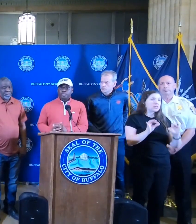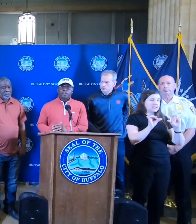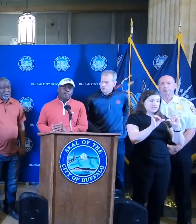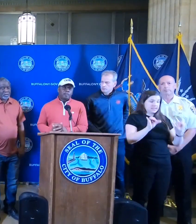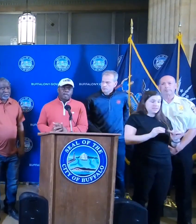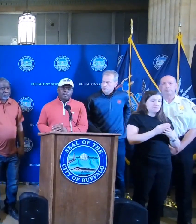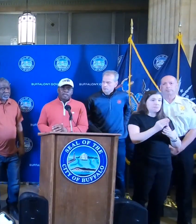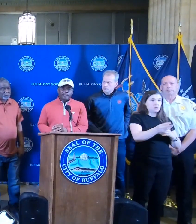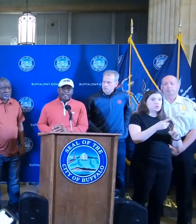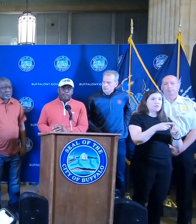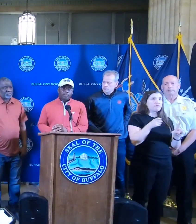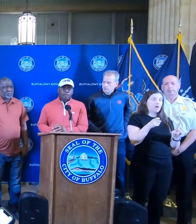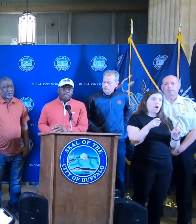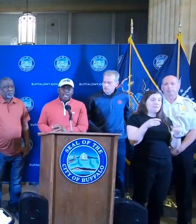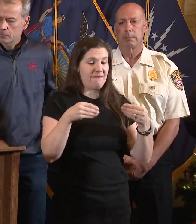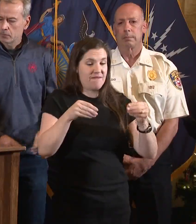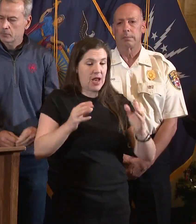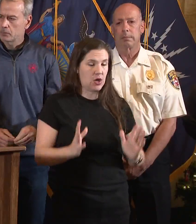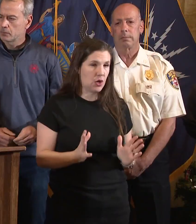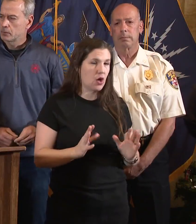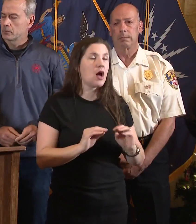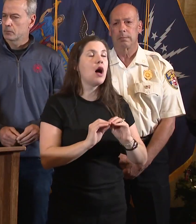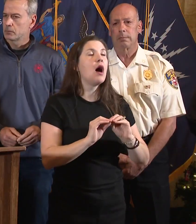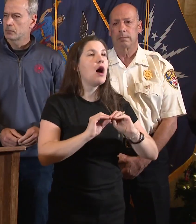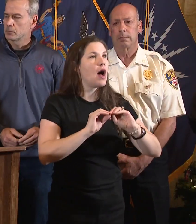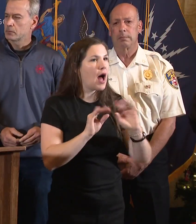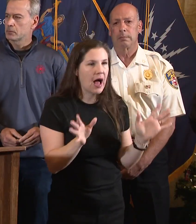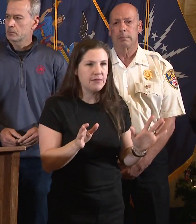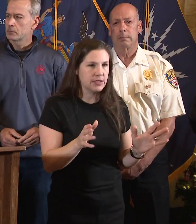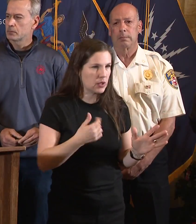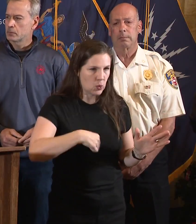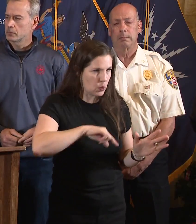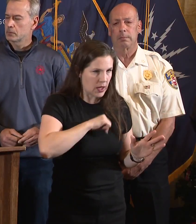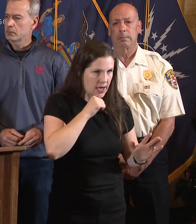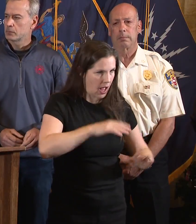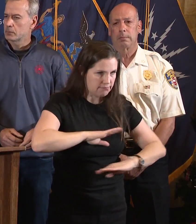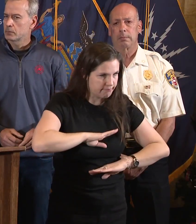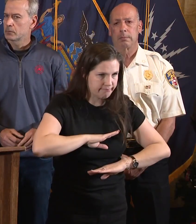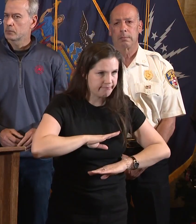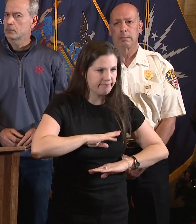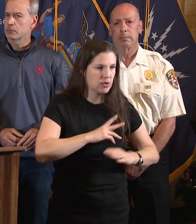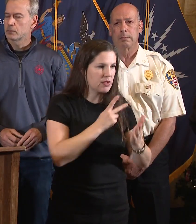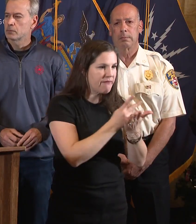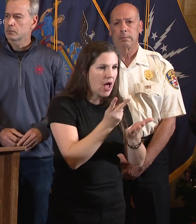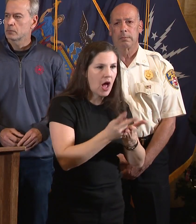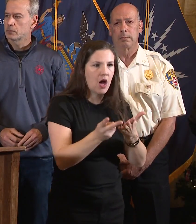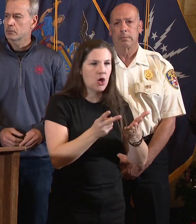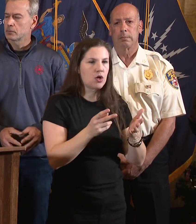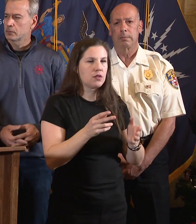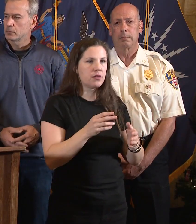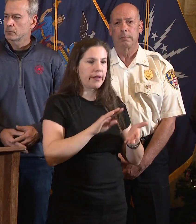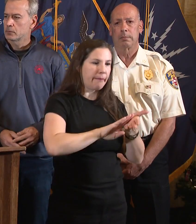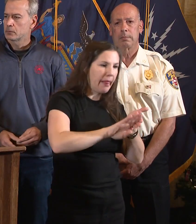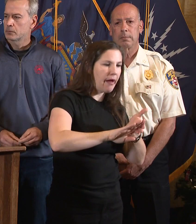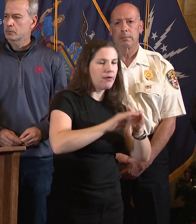purchased from a a vendor. Obviously we're not happy that there were failures in the system.